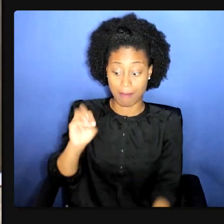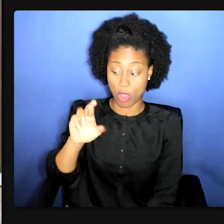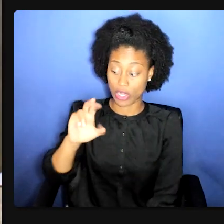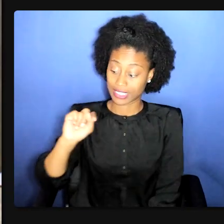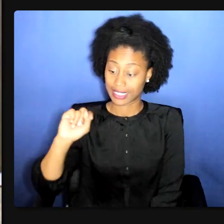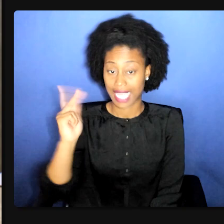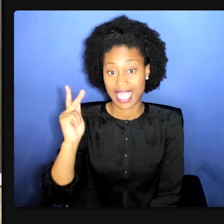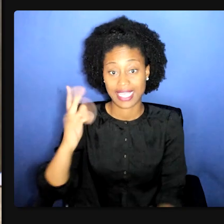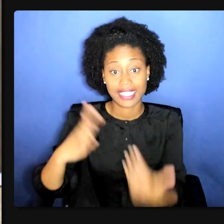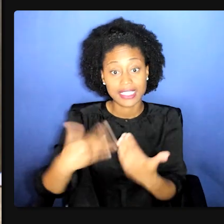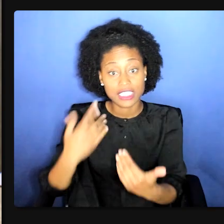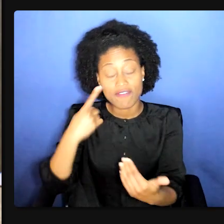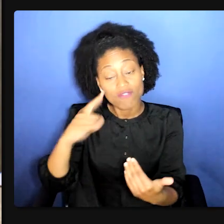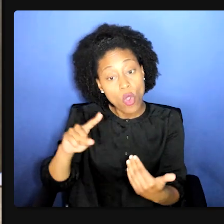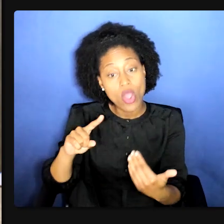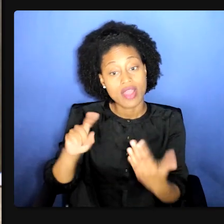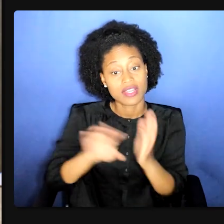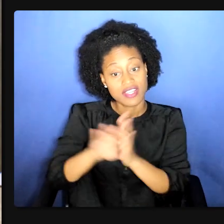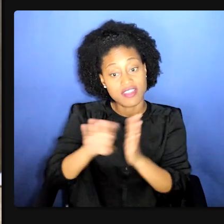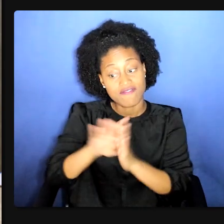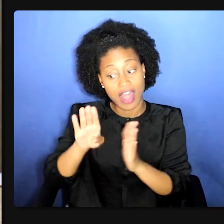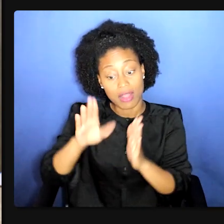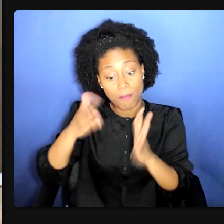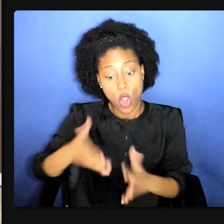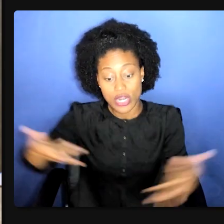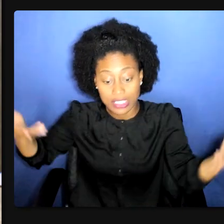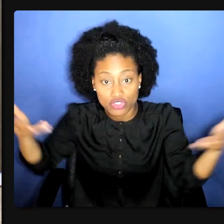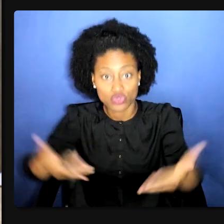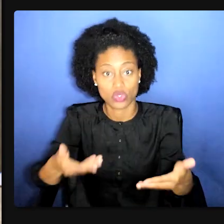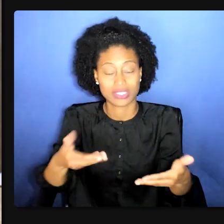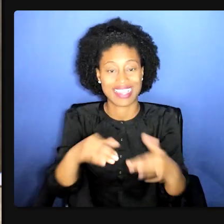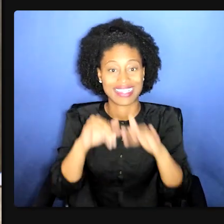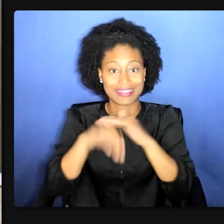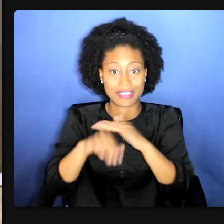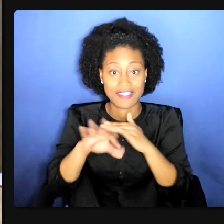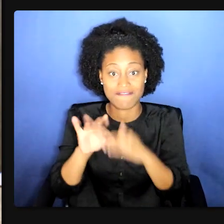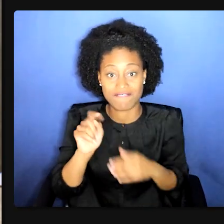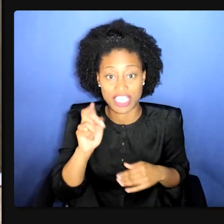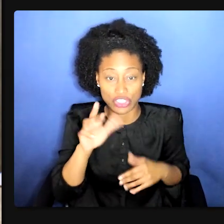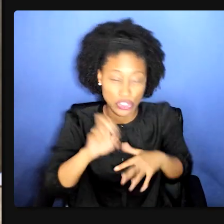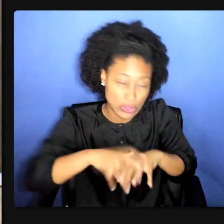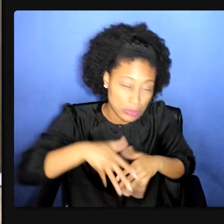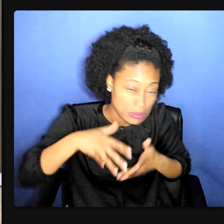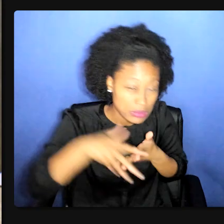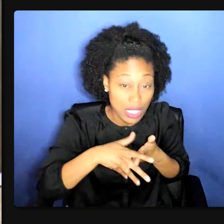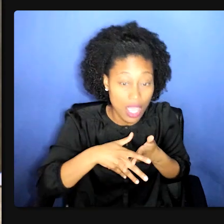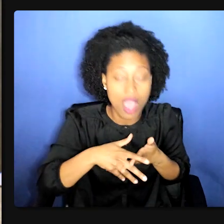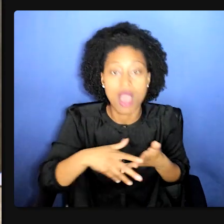very easy for developers to introduce accessibility features into it'll make them